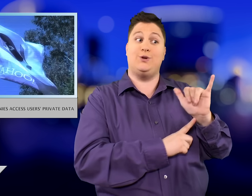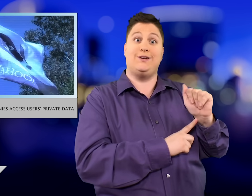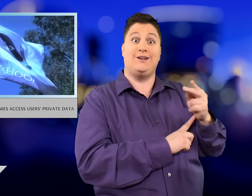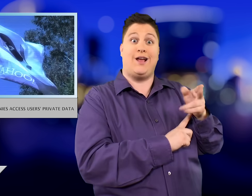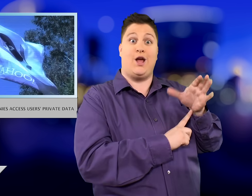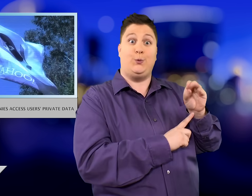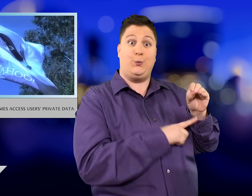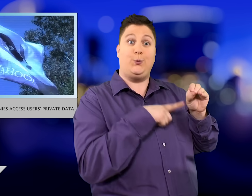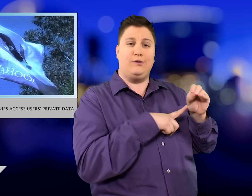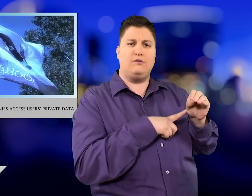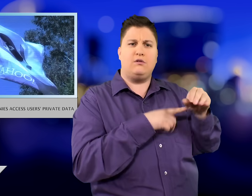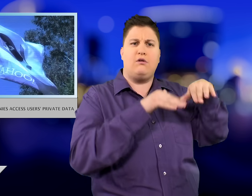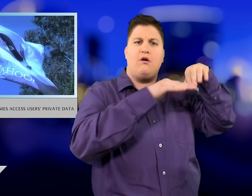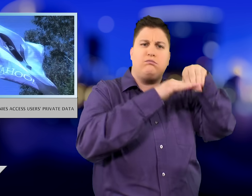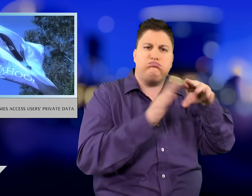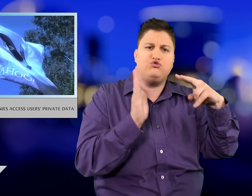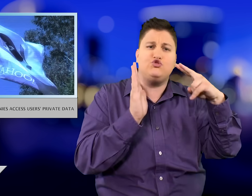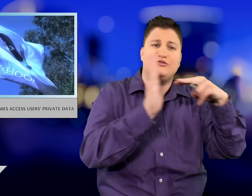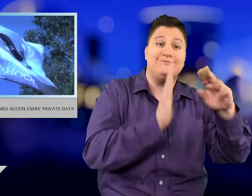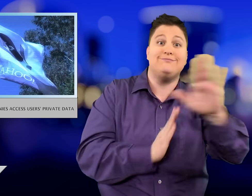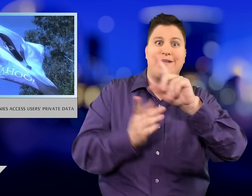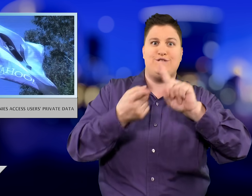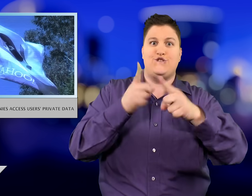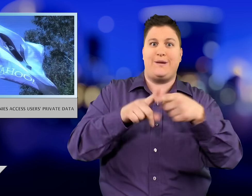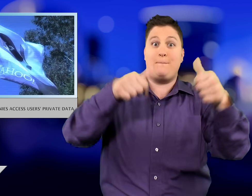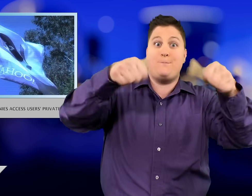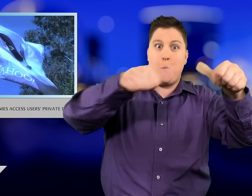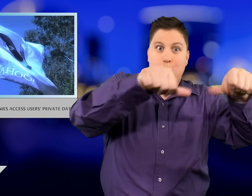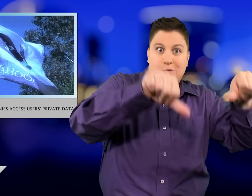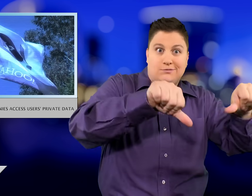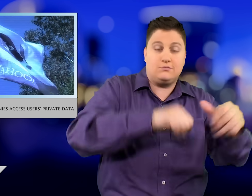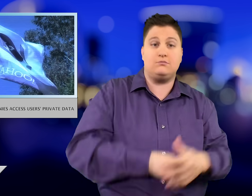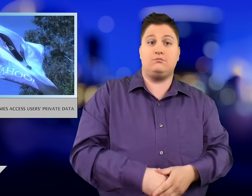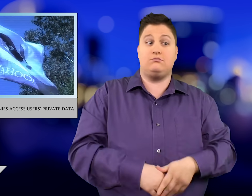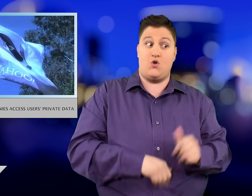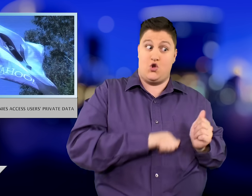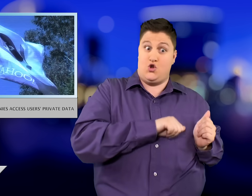and Yahoo could even look at your friends' posts.